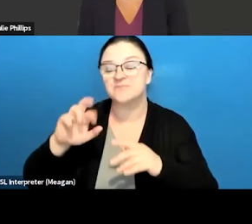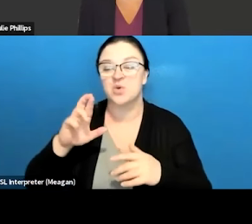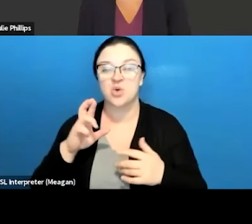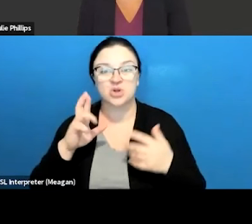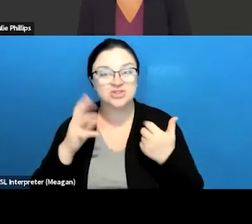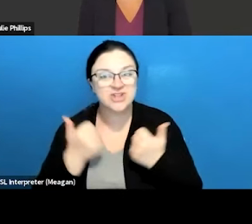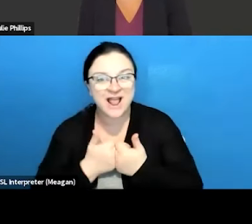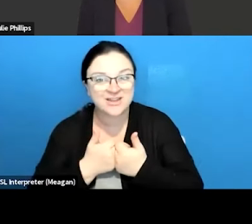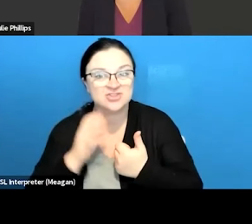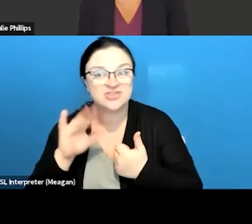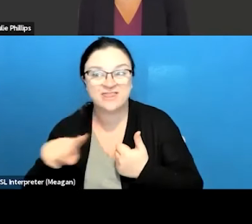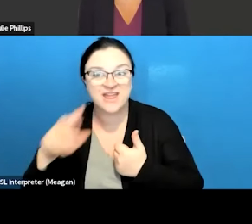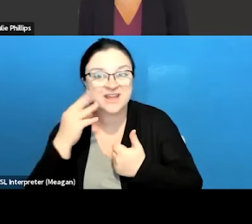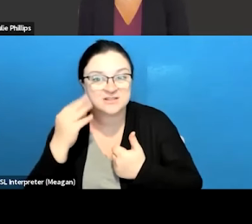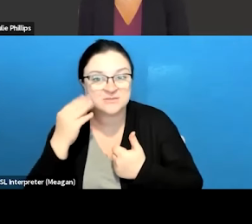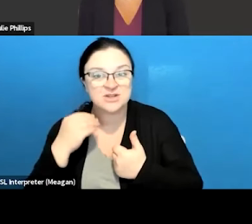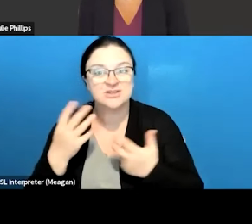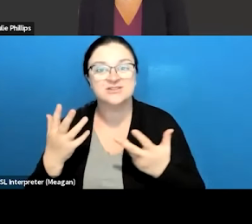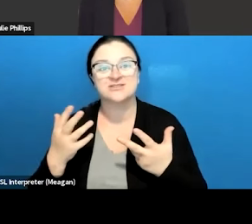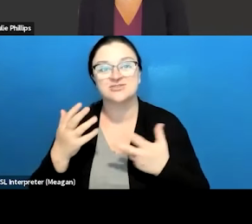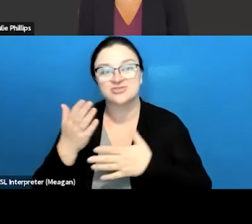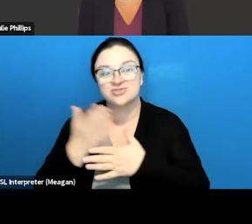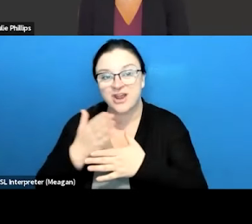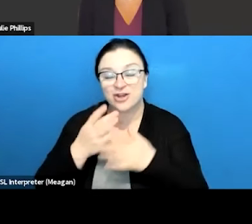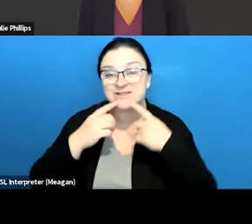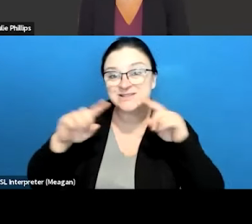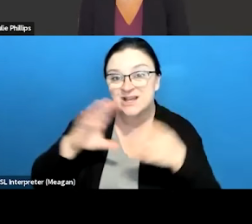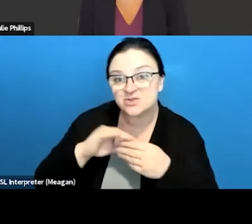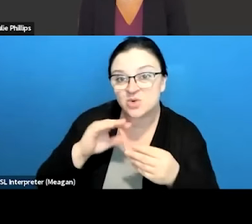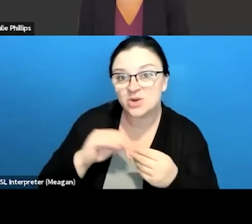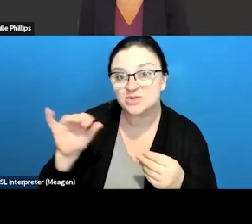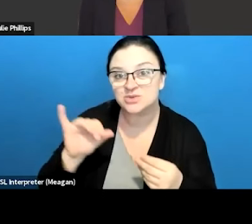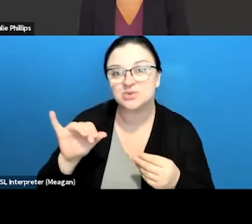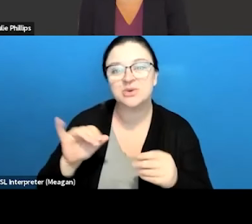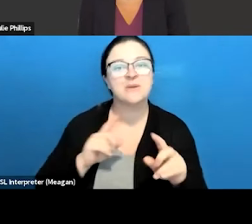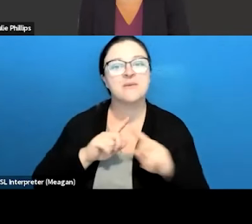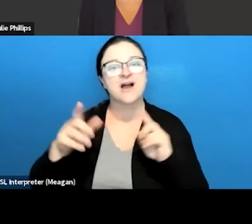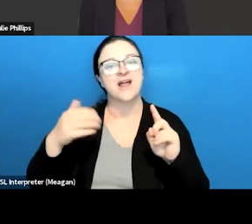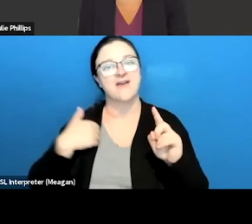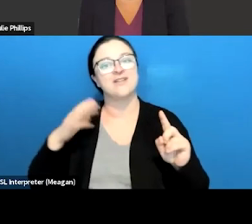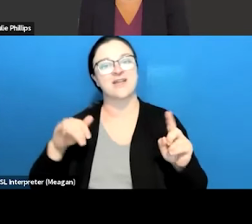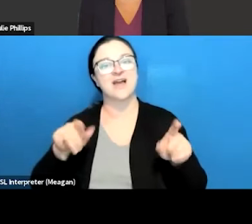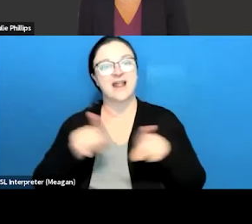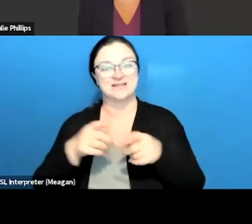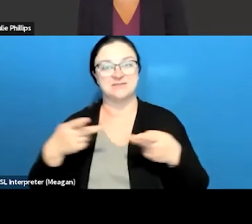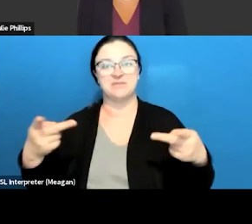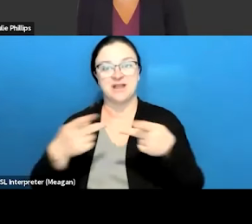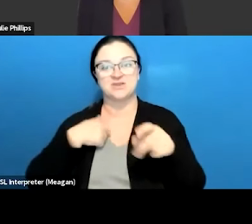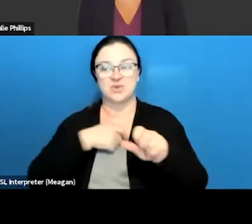you know, sharing just success stories, but having that as a place to learn from one another.